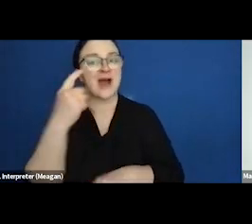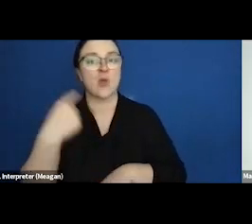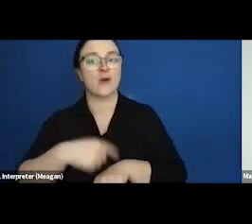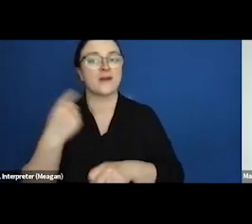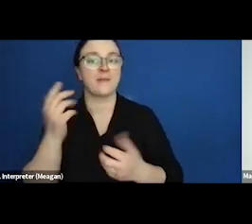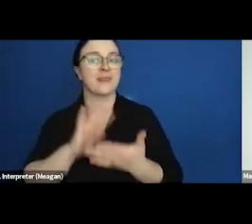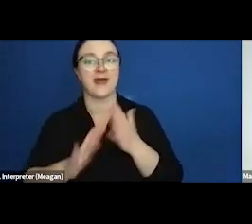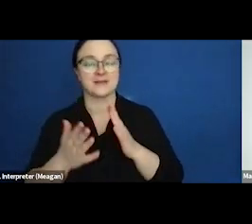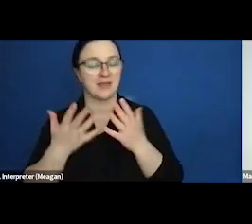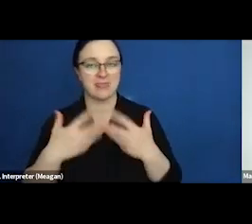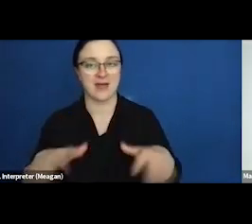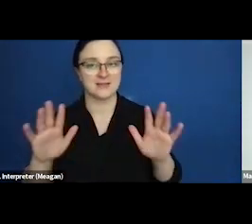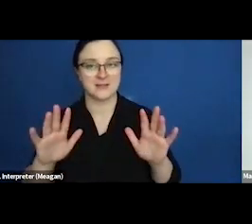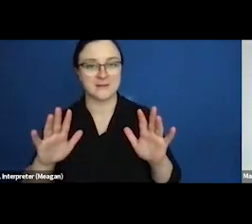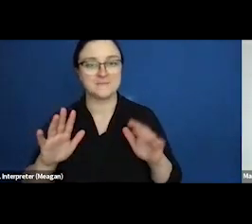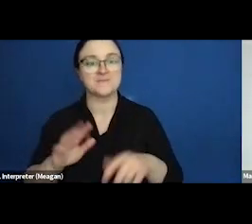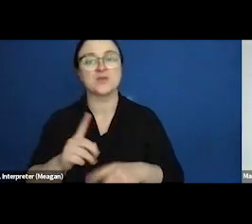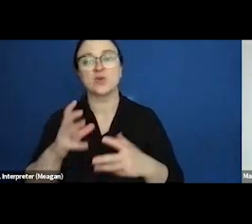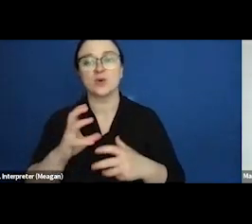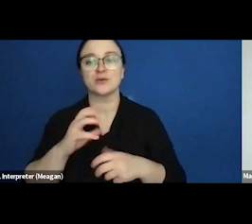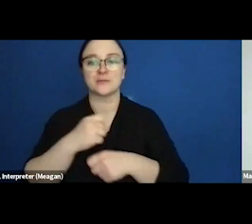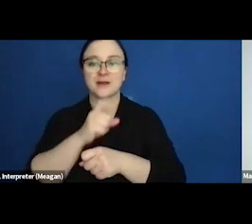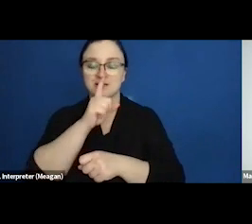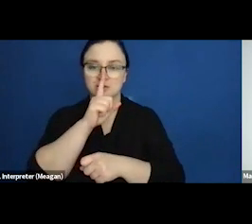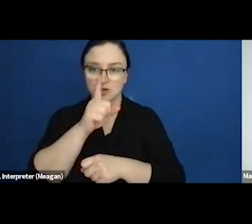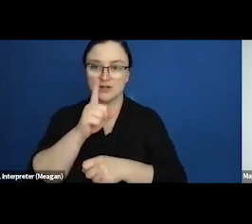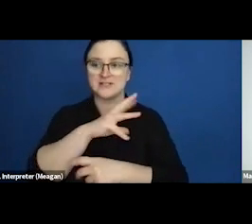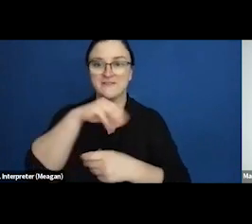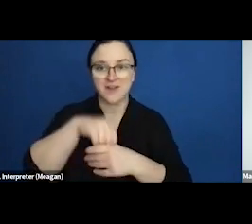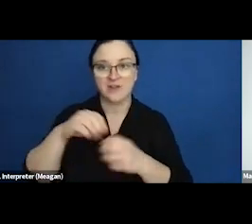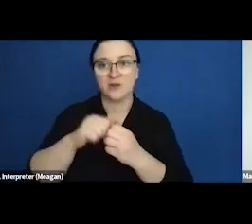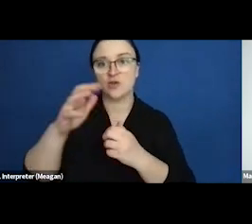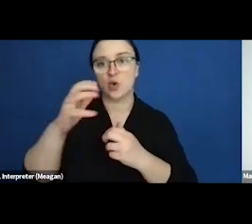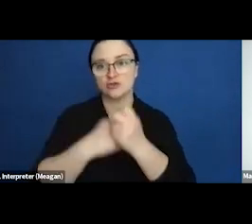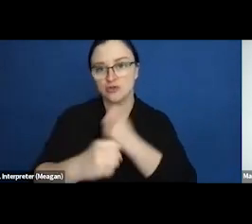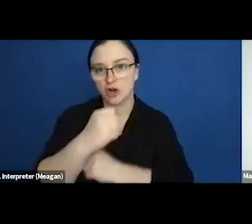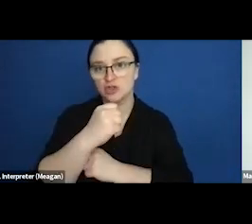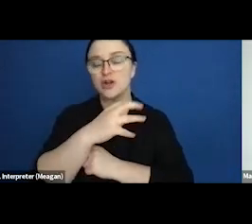that you set in place within your internal infrastructure, a recurring timeframe,